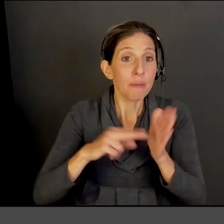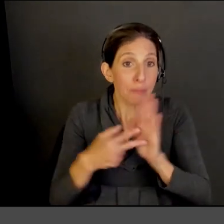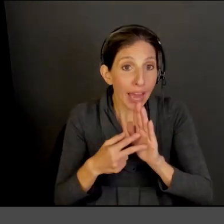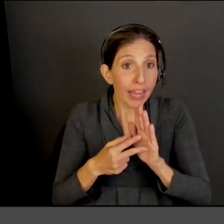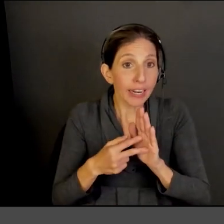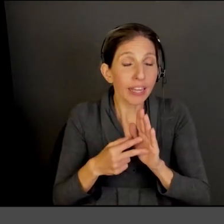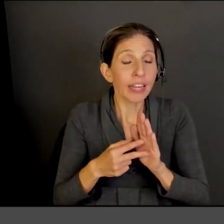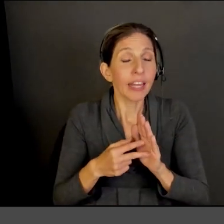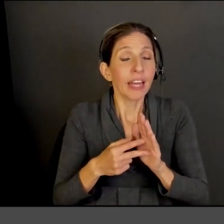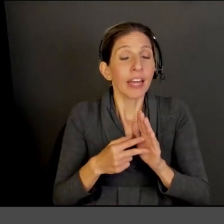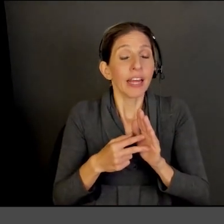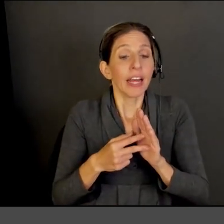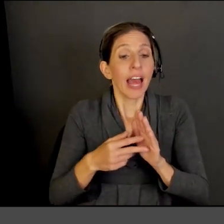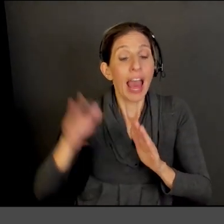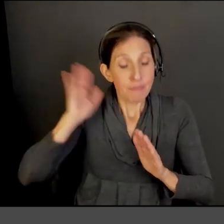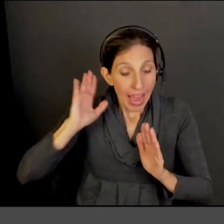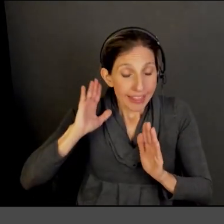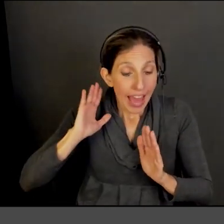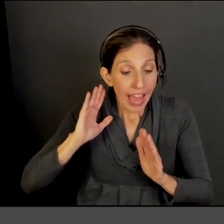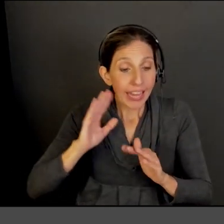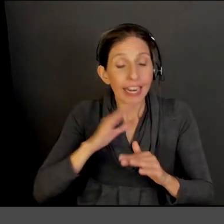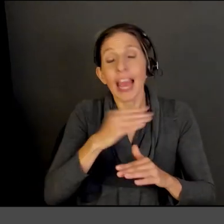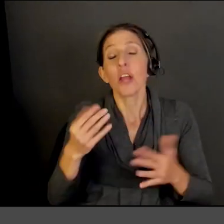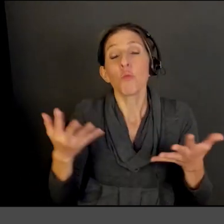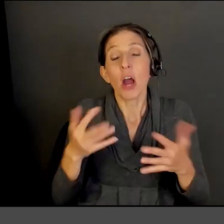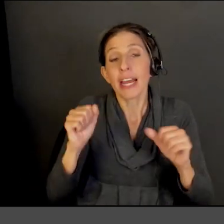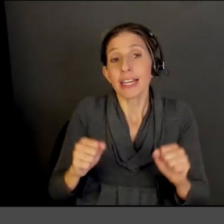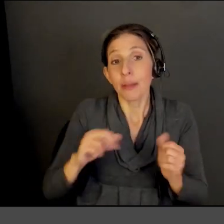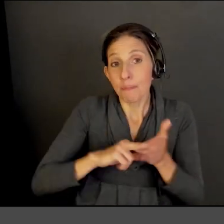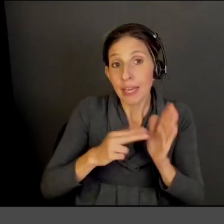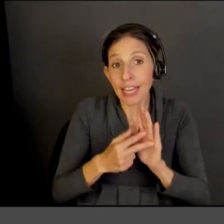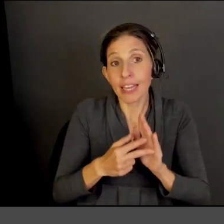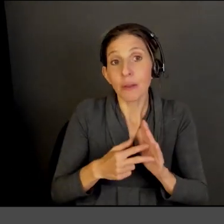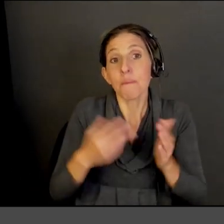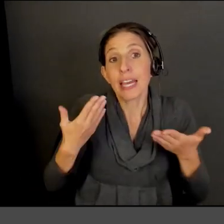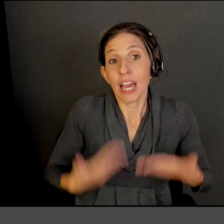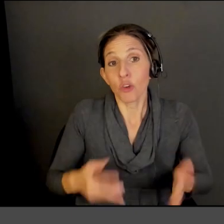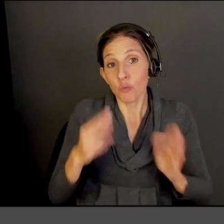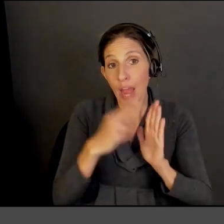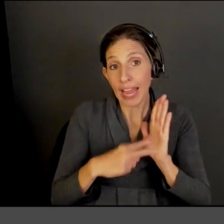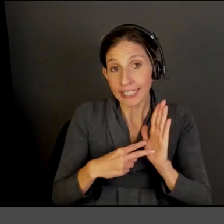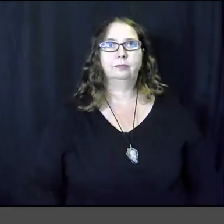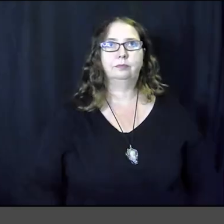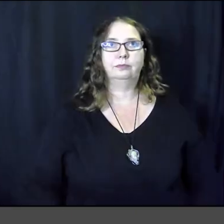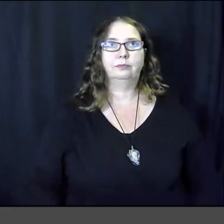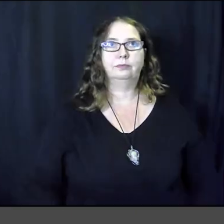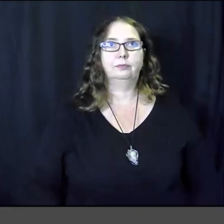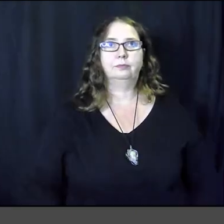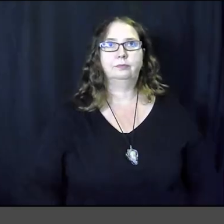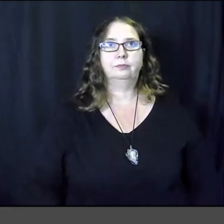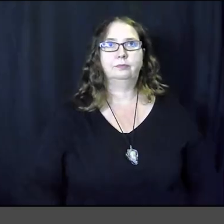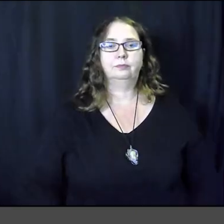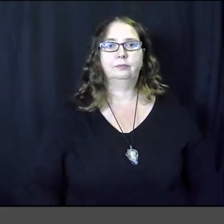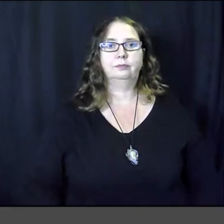I MEAN, THAT IS THE POWER OF THE HUMANITIES. AND YOU REMEMBER WHEN THAT WHEN THAT POEM MOVED